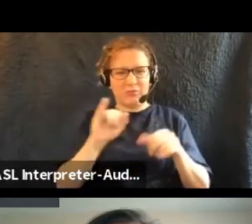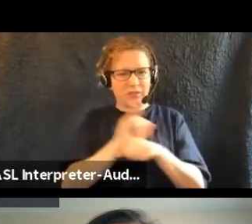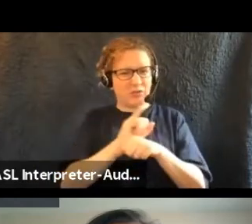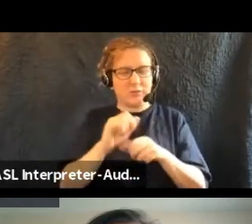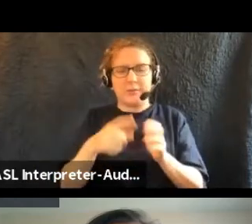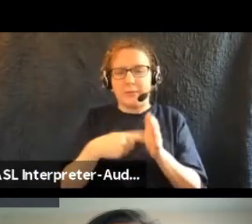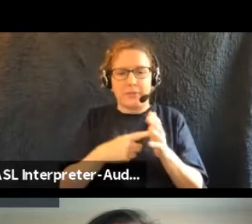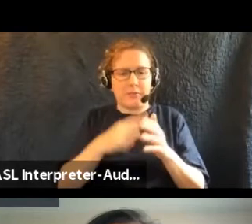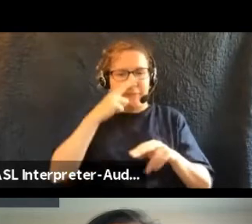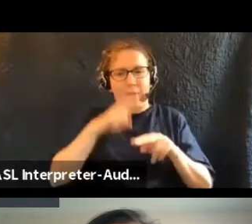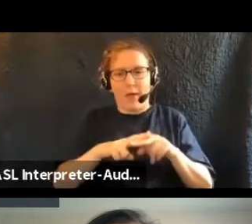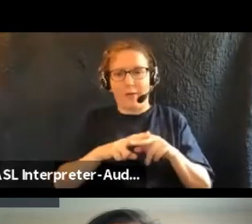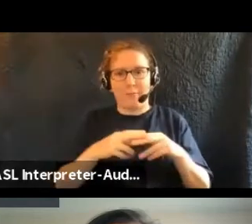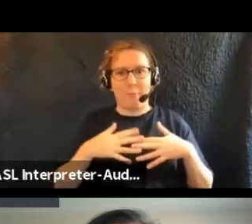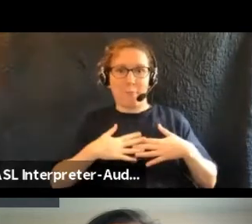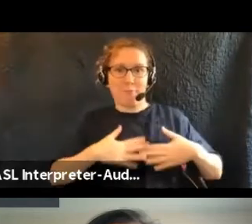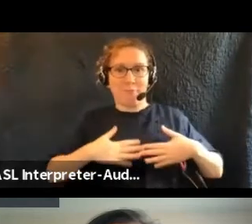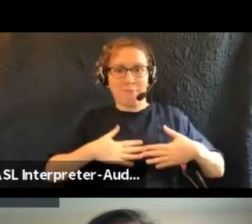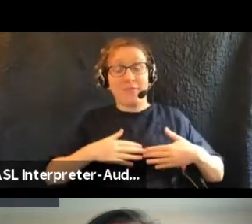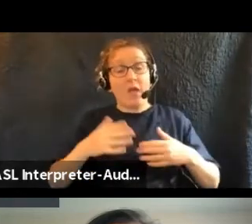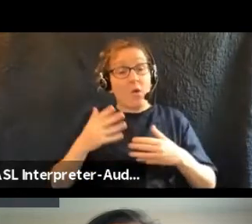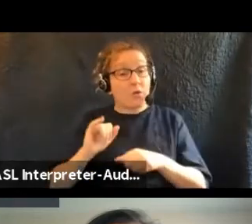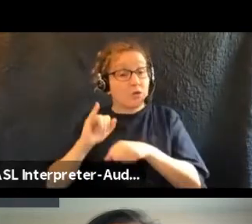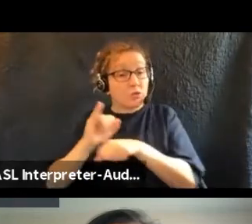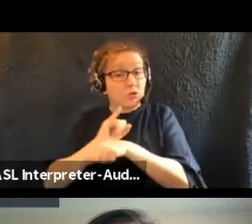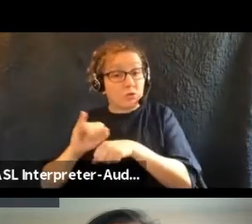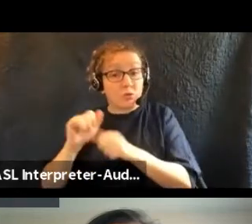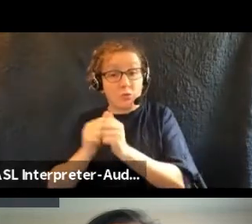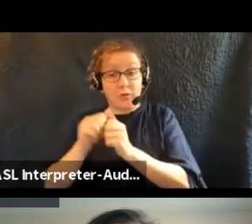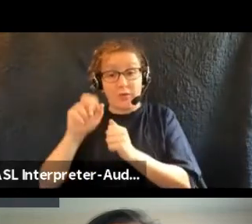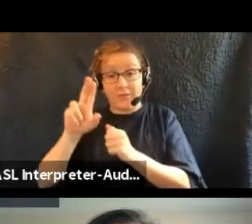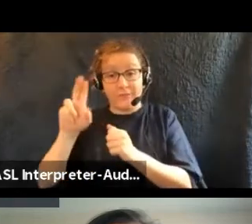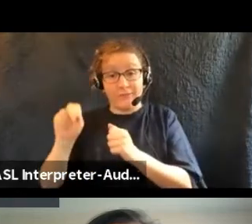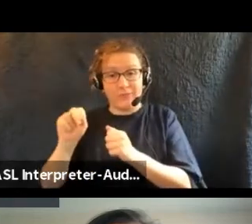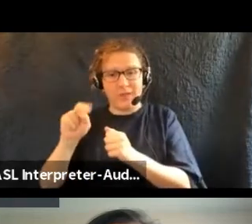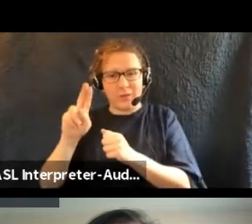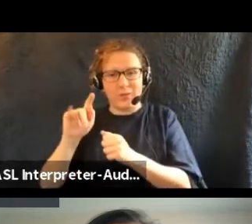I wanted to intern with the United Nations and I had the opportunity to do so in a partially